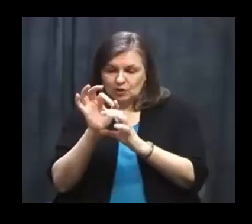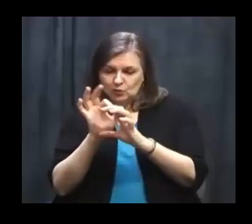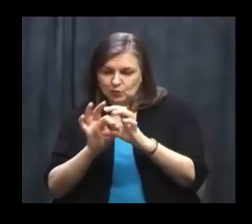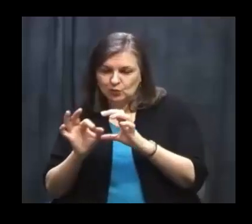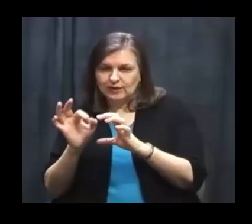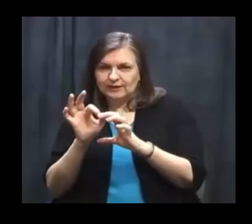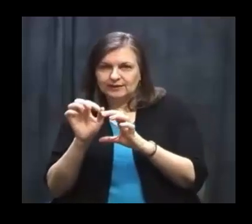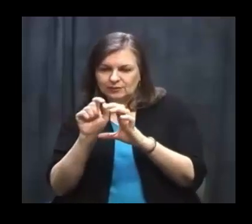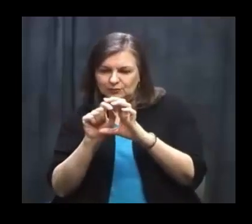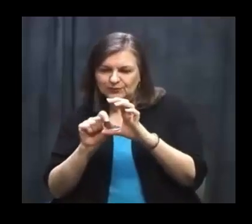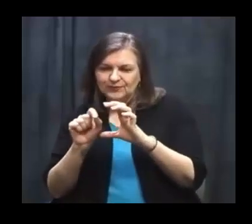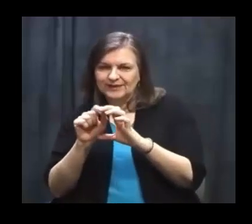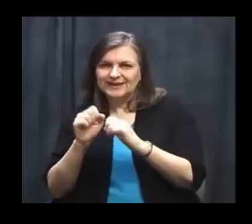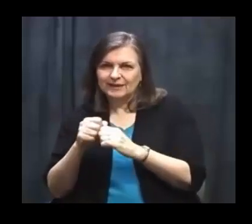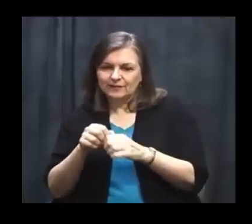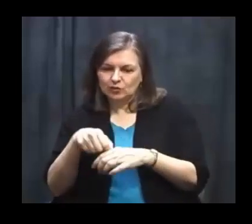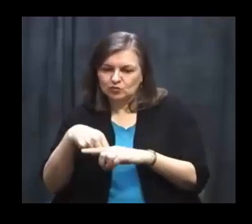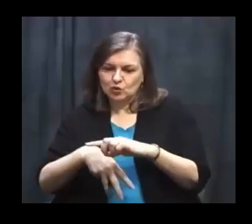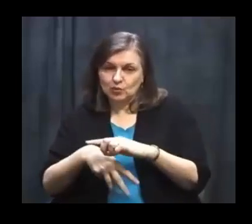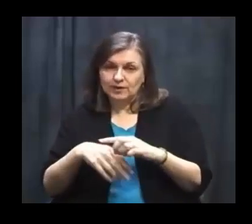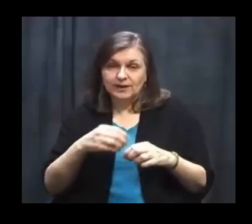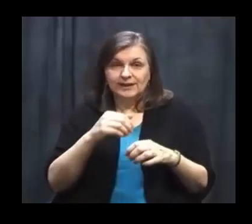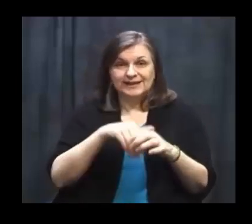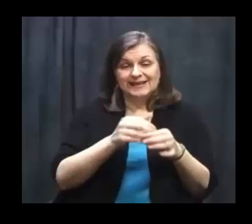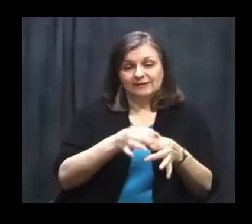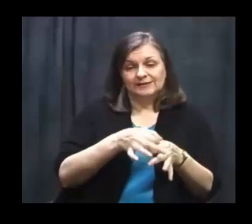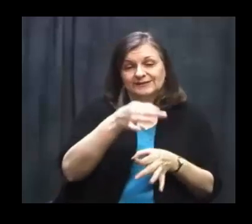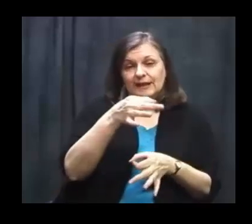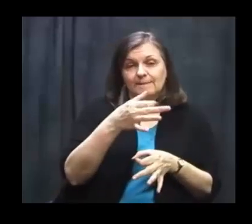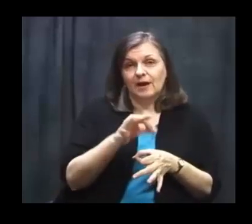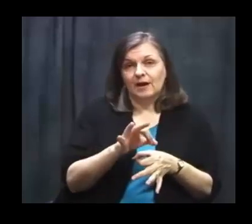When we saw it in the stem portion